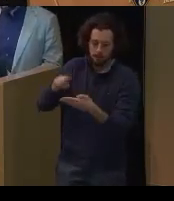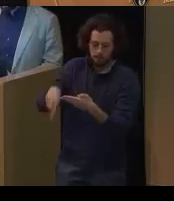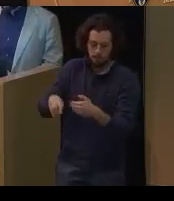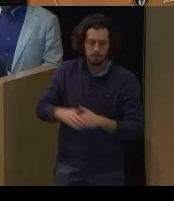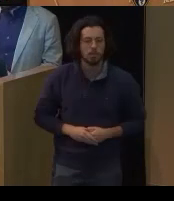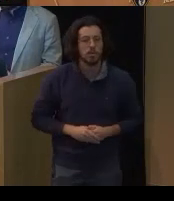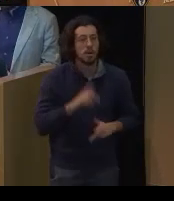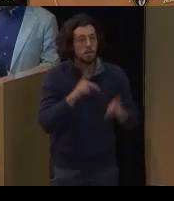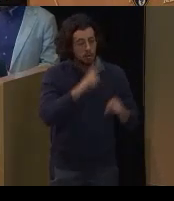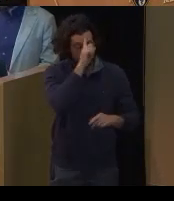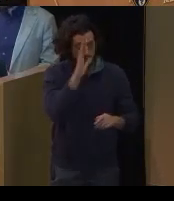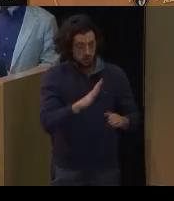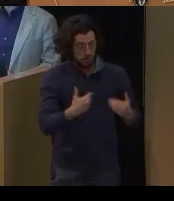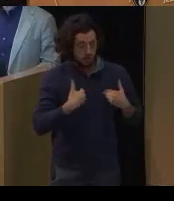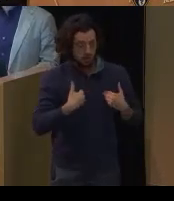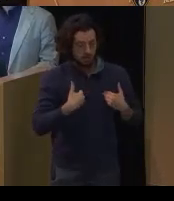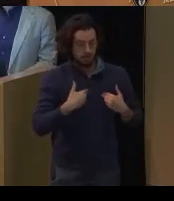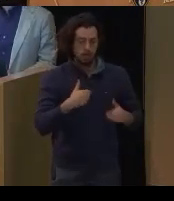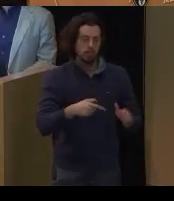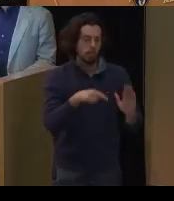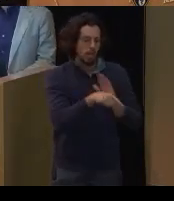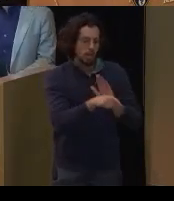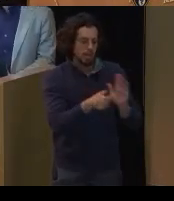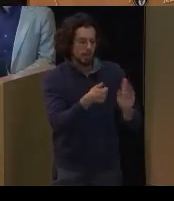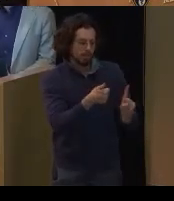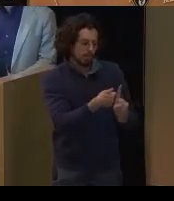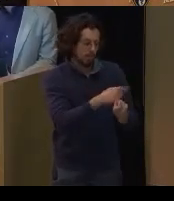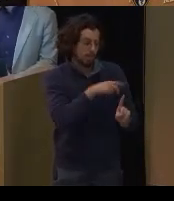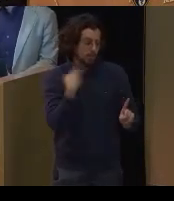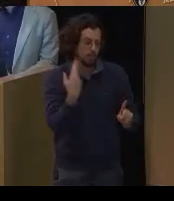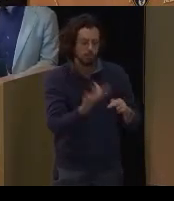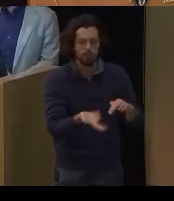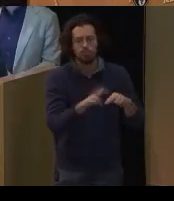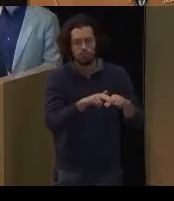is markedly elevated and the life expectancy is about 20 years below the general population